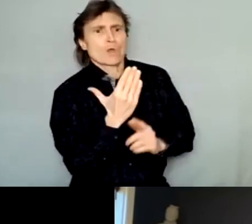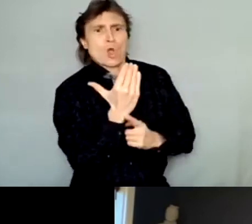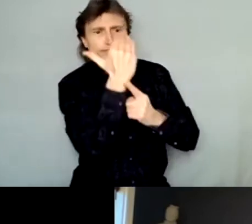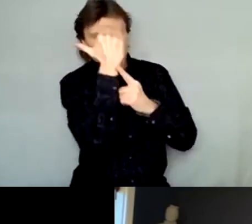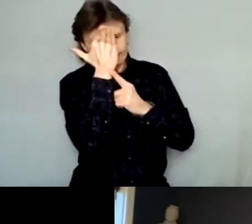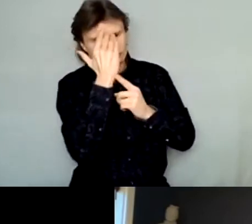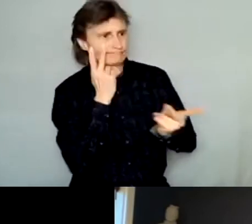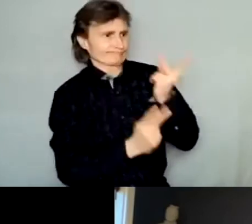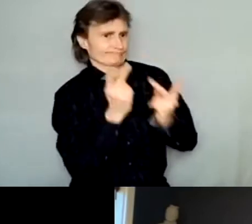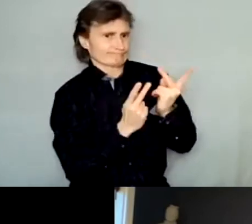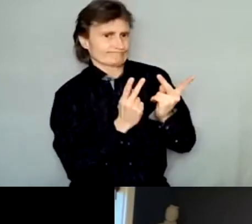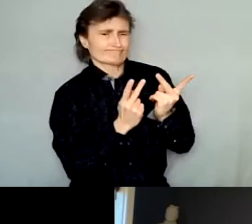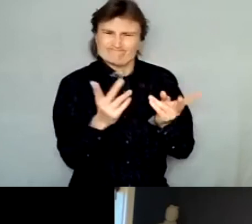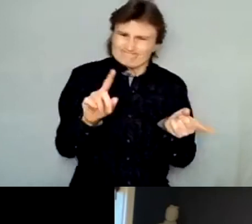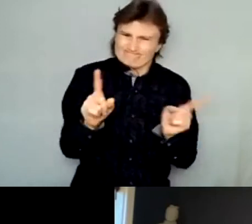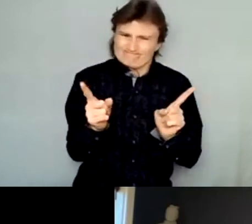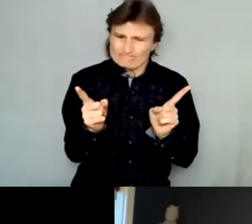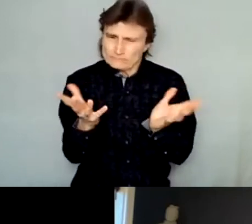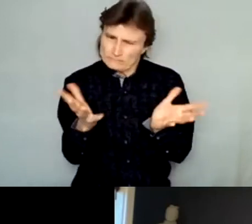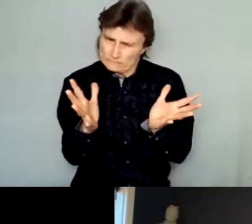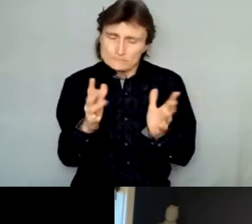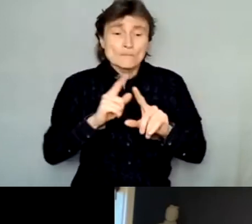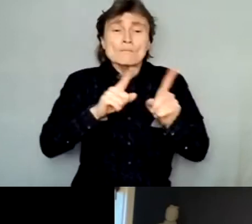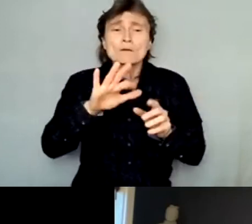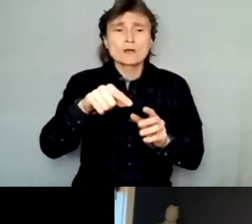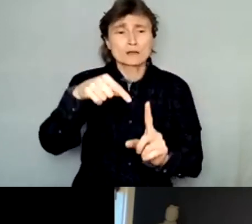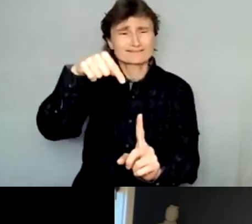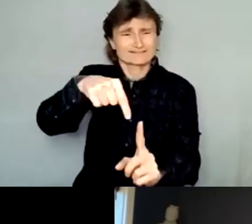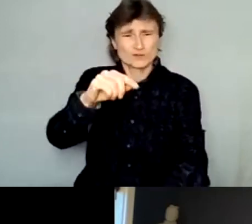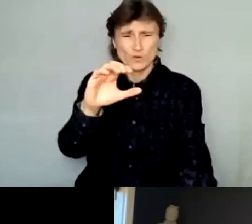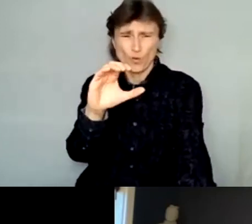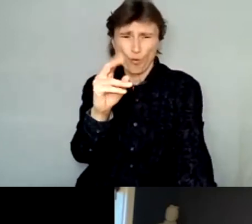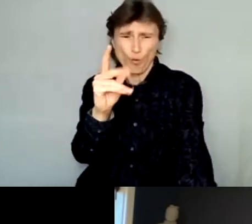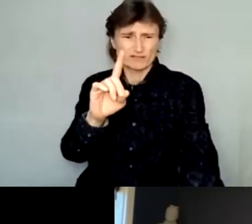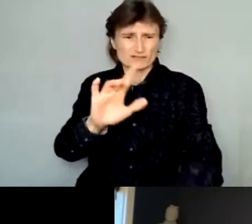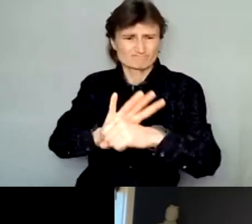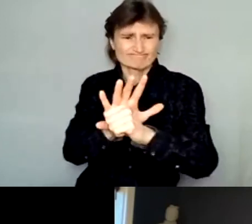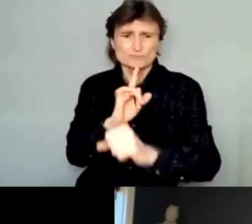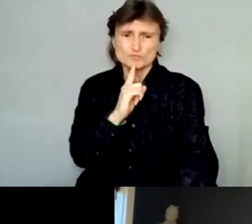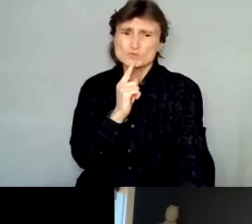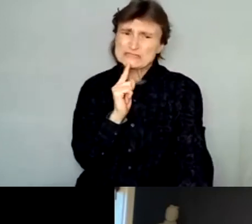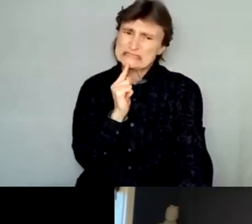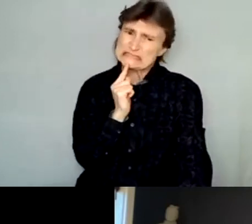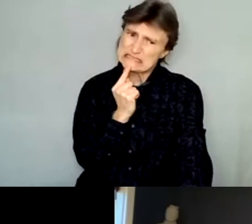the deep and severe impact that COVID has had on our community but particularly on individual